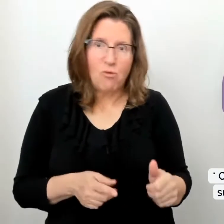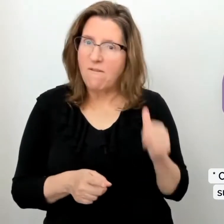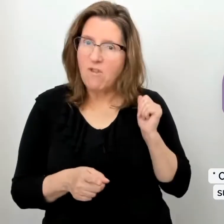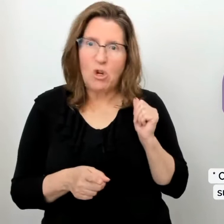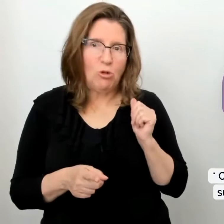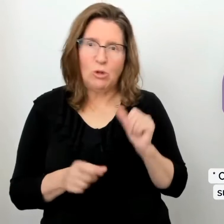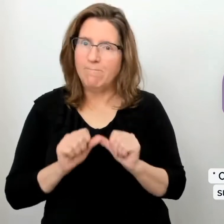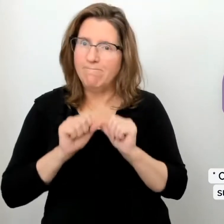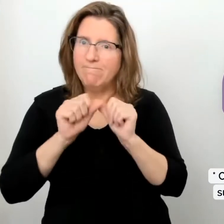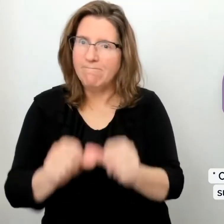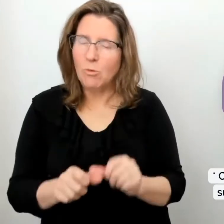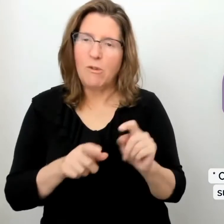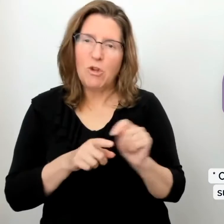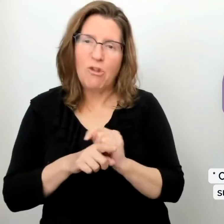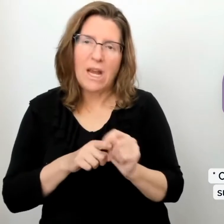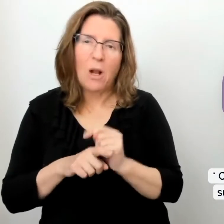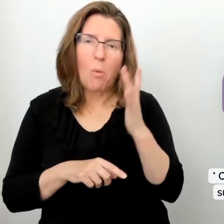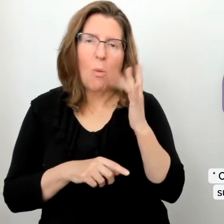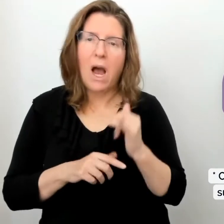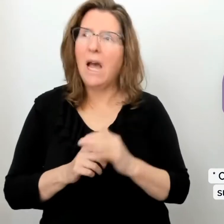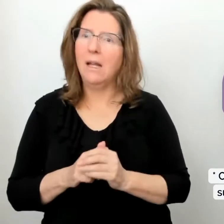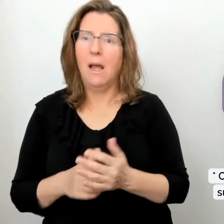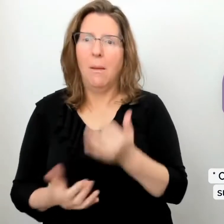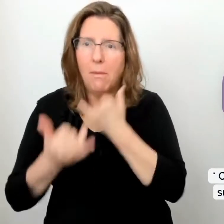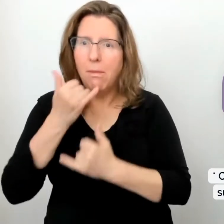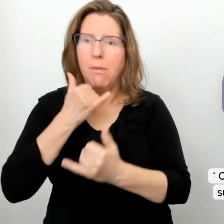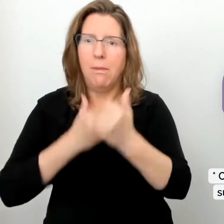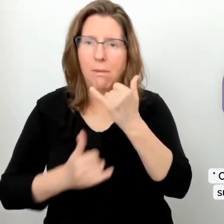But he refused to continue with the training.